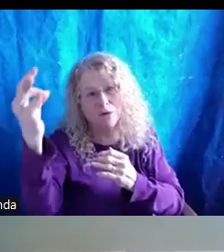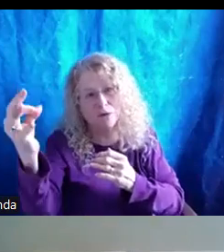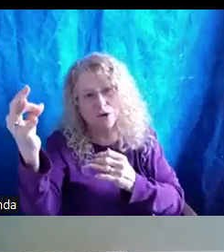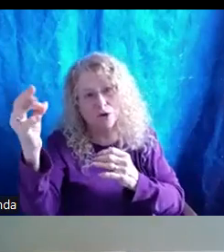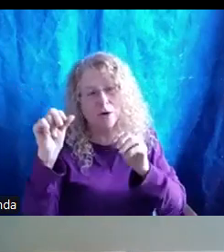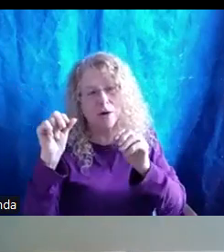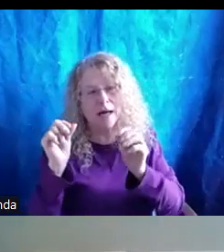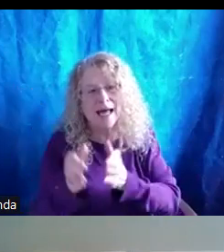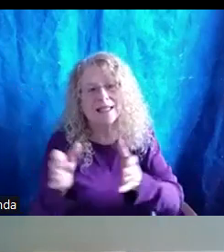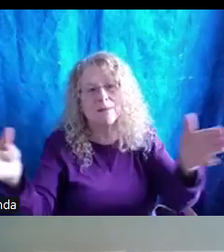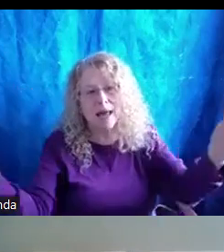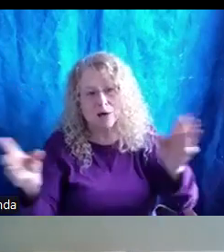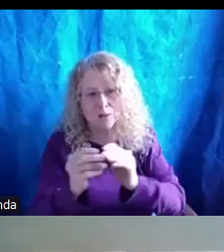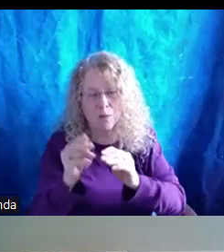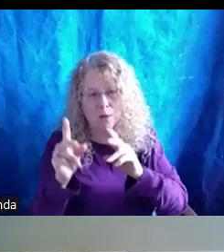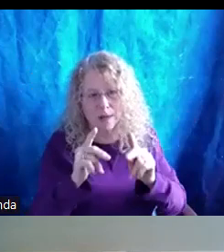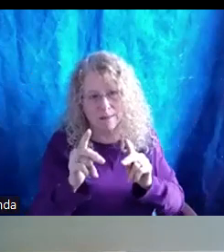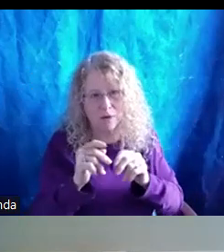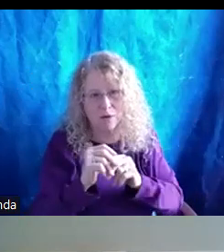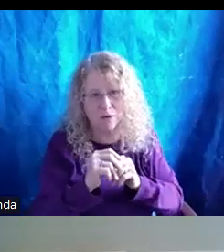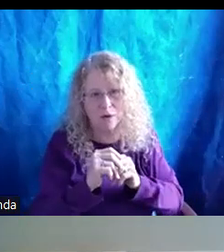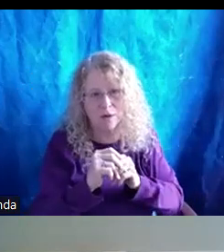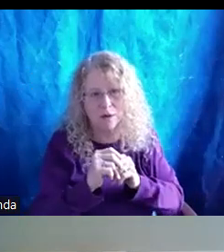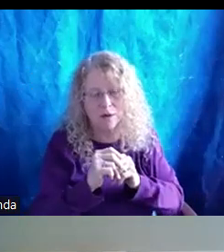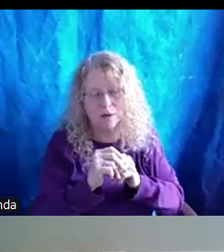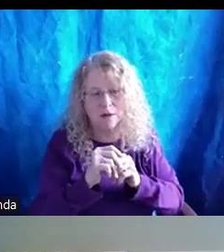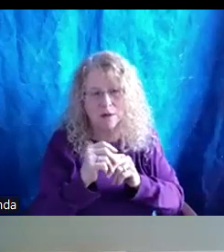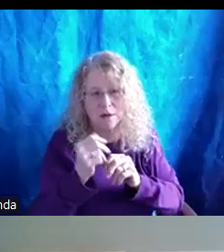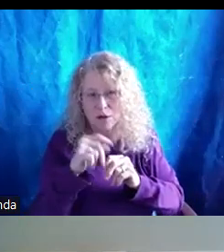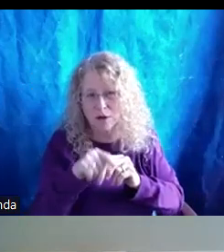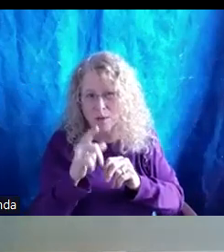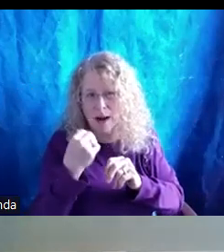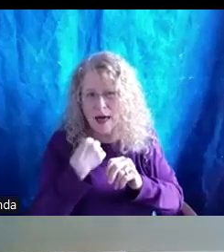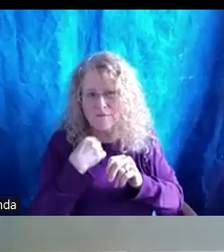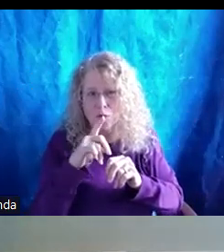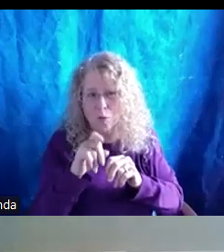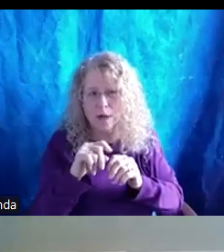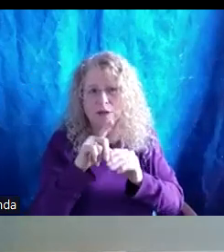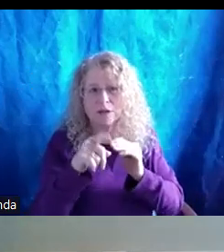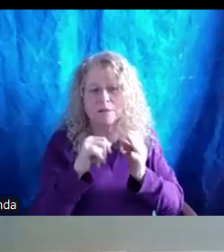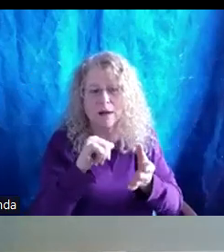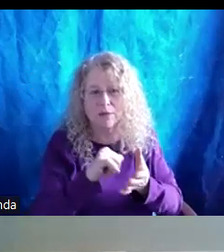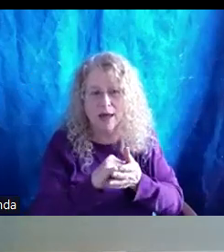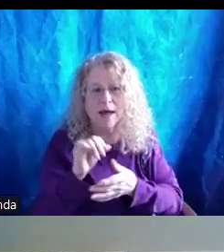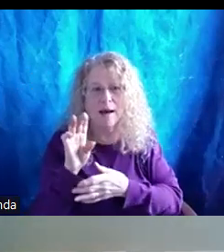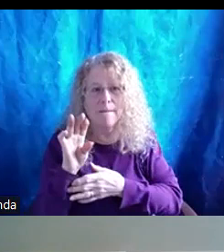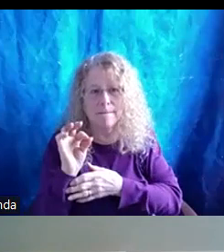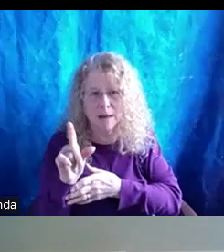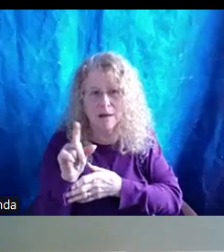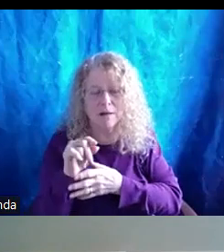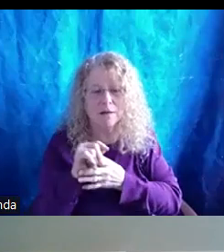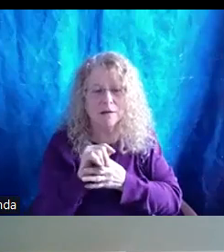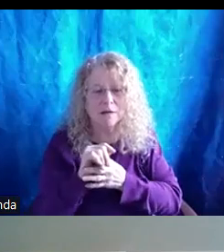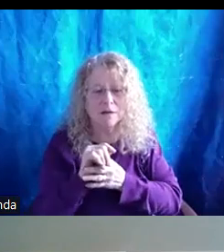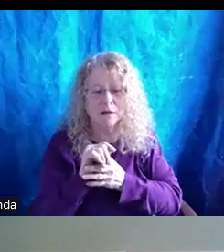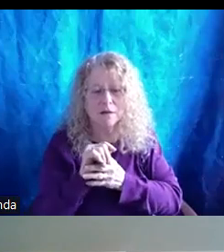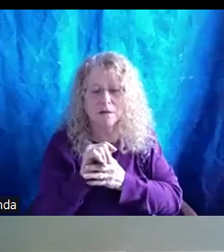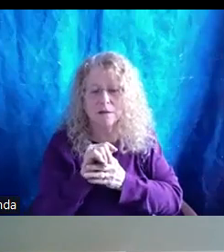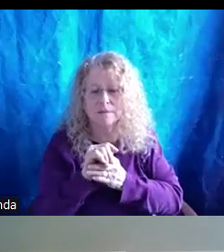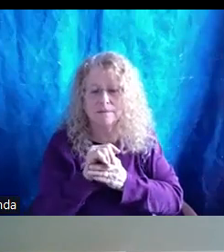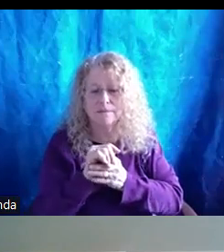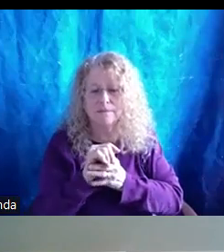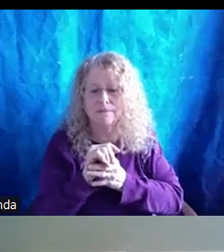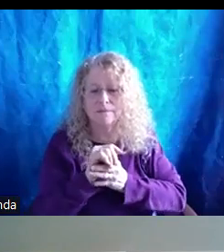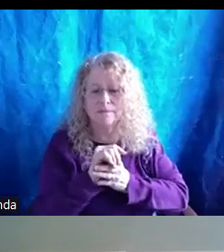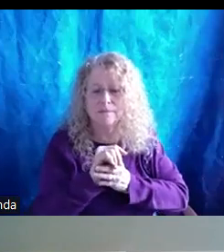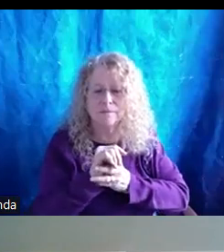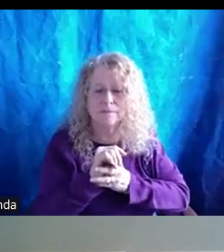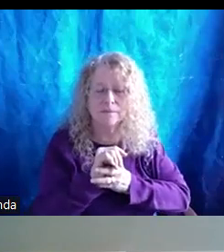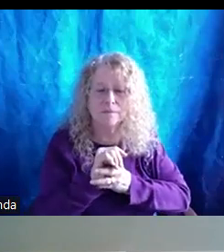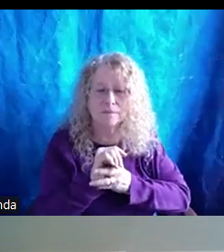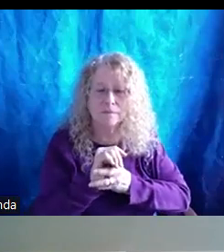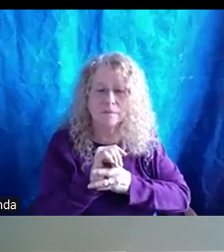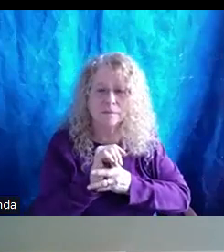SO DOES ANYONE HAVE QUESTIONS ABOUT THAT PARTICULAR BILL?